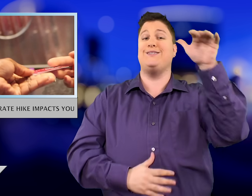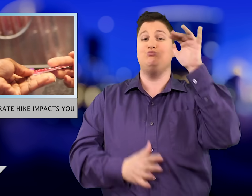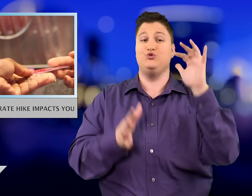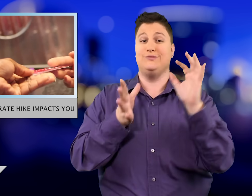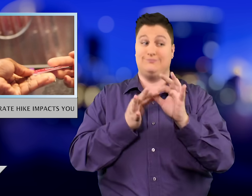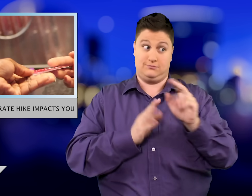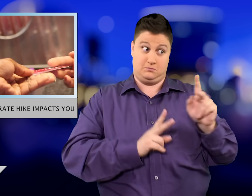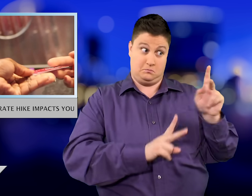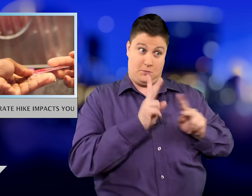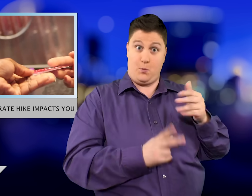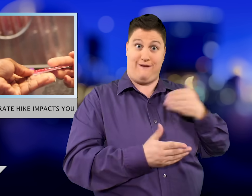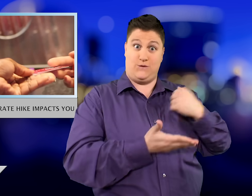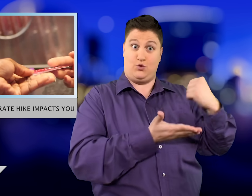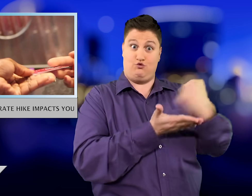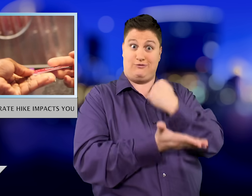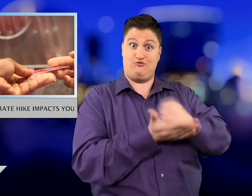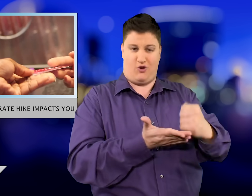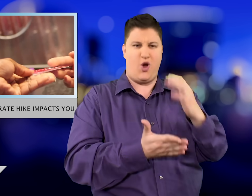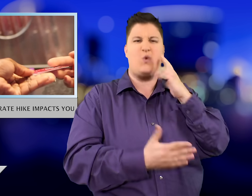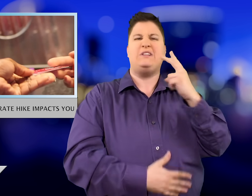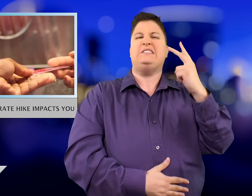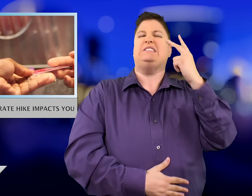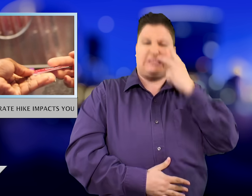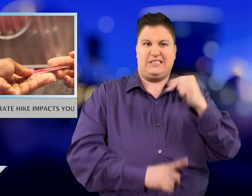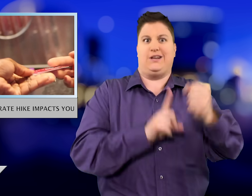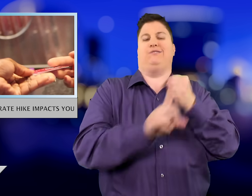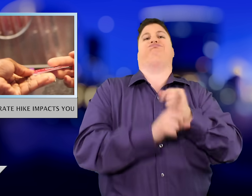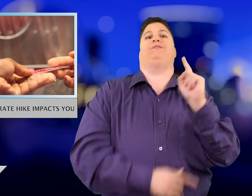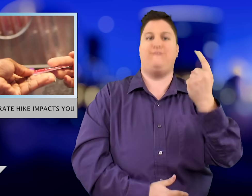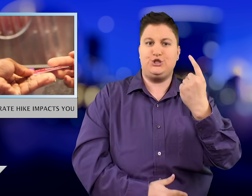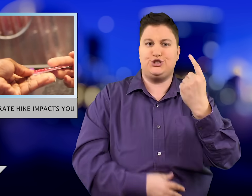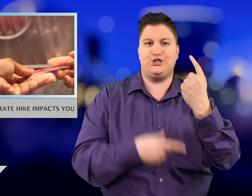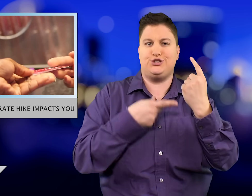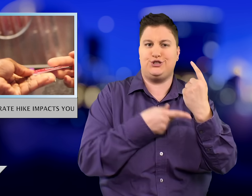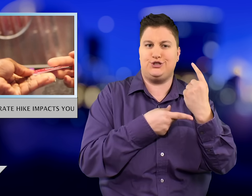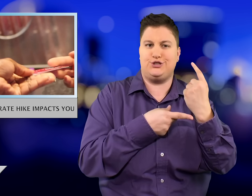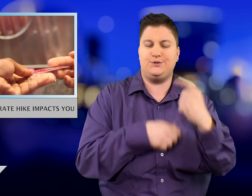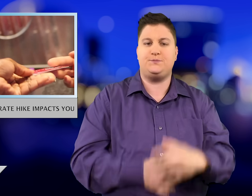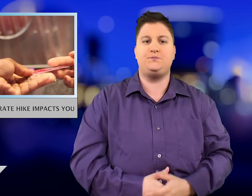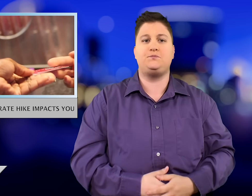Experts say credit card users will feel the effects first.